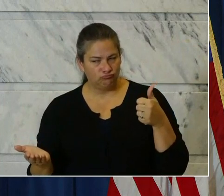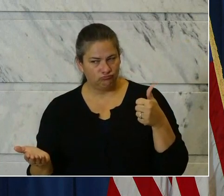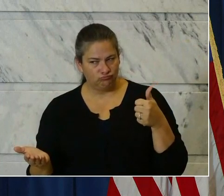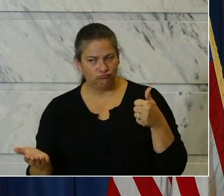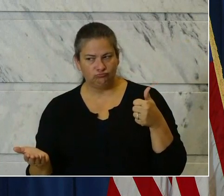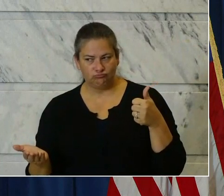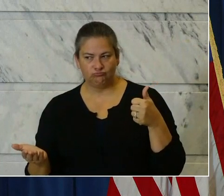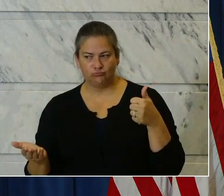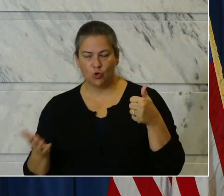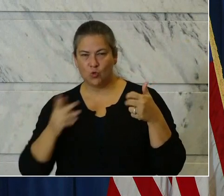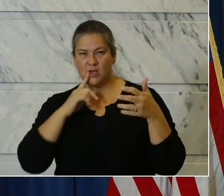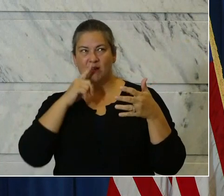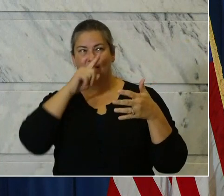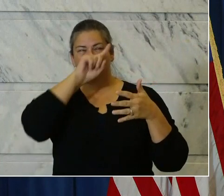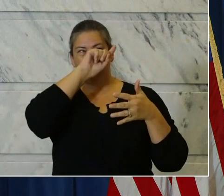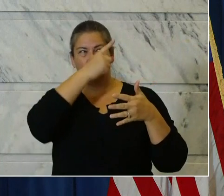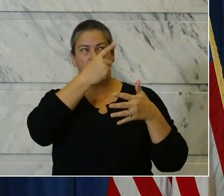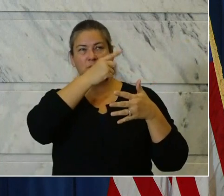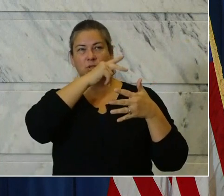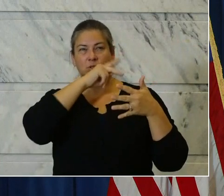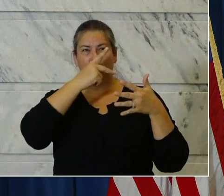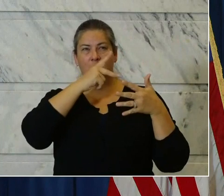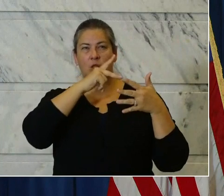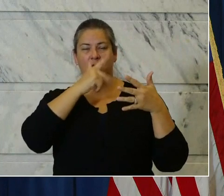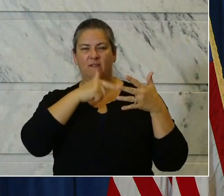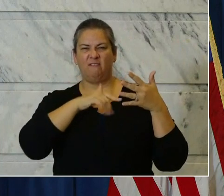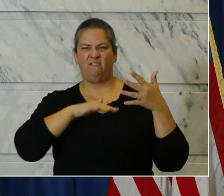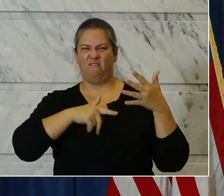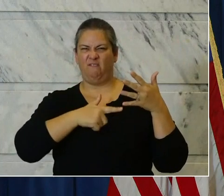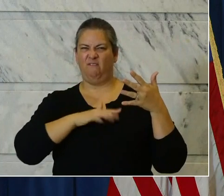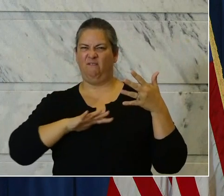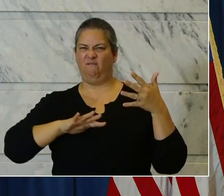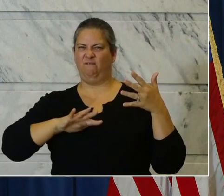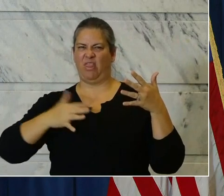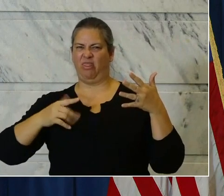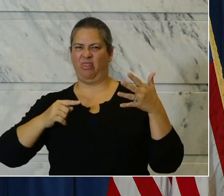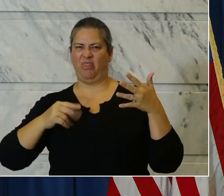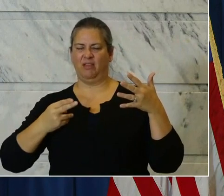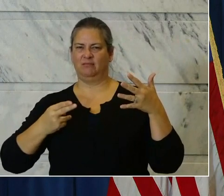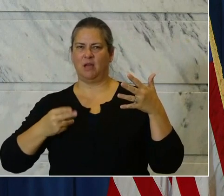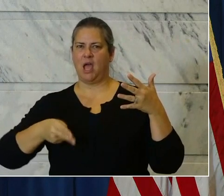MEXUS I THINK ABOUT THE FIFTH